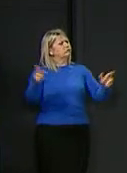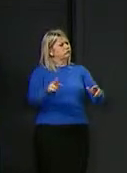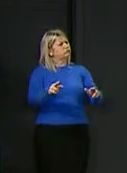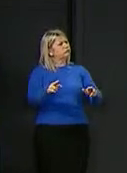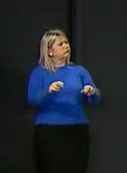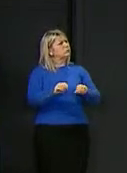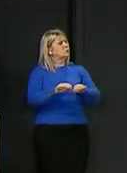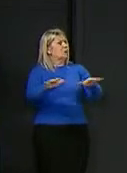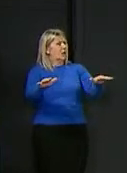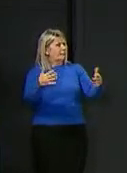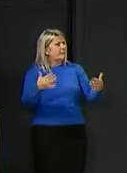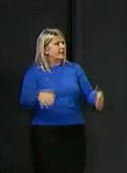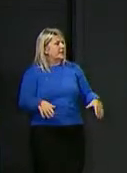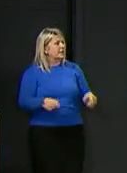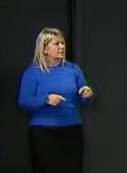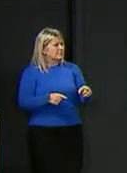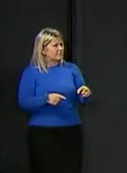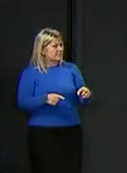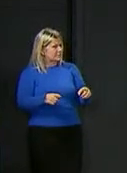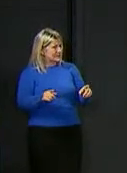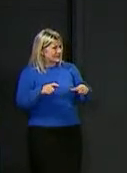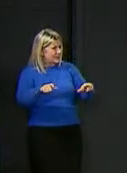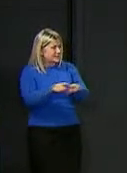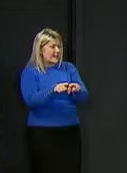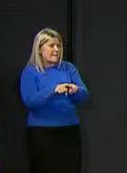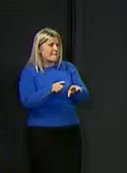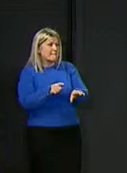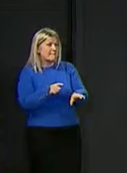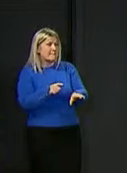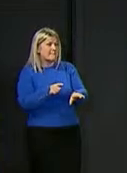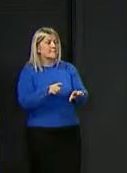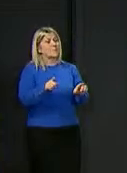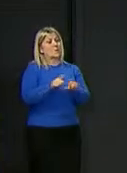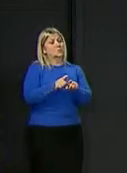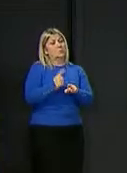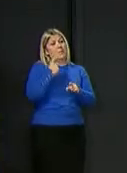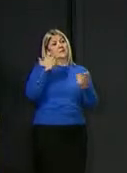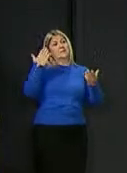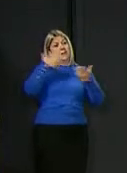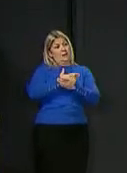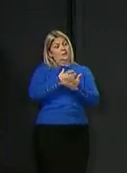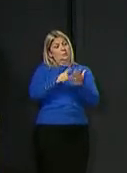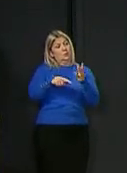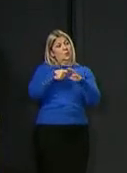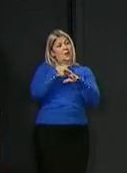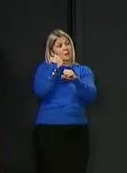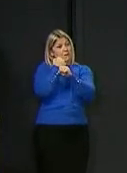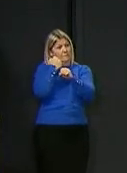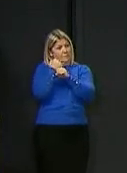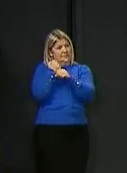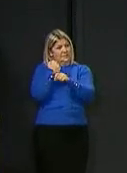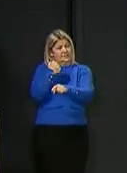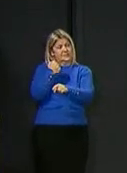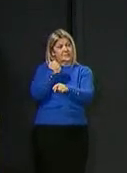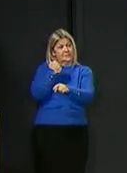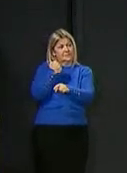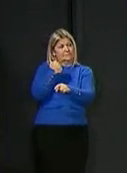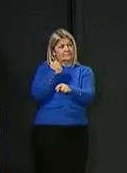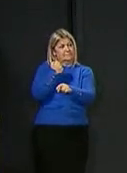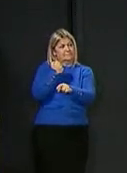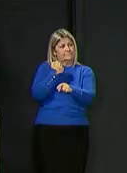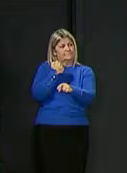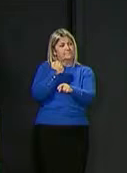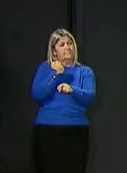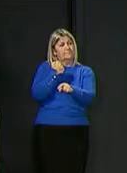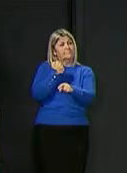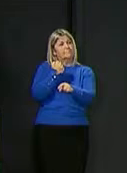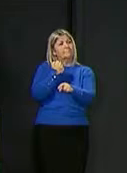And also, if I may, it emerged last night that the UK Government had failed to add some 18,000